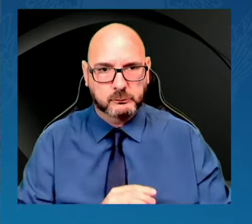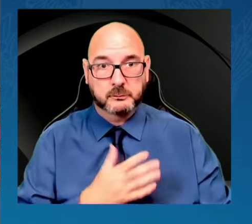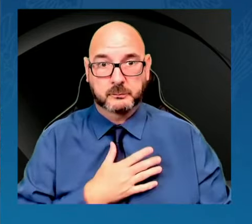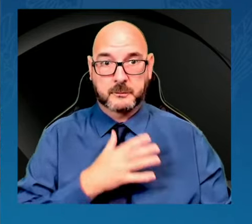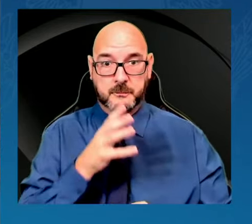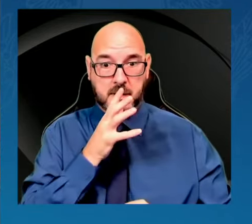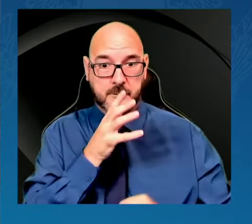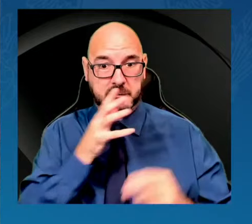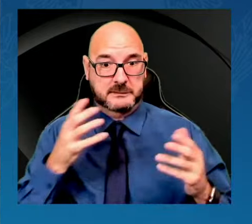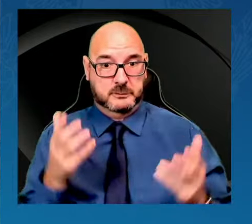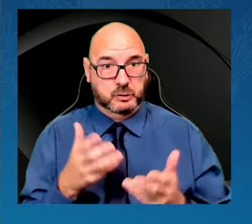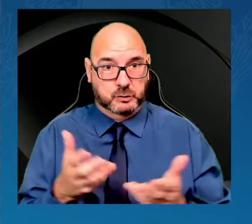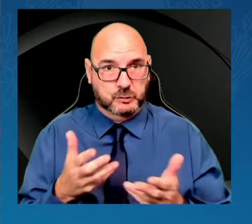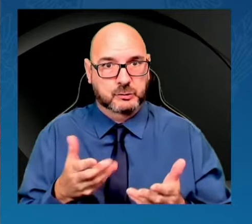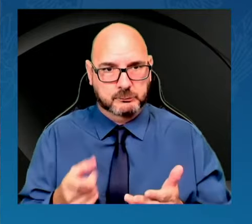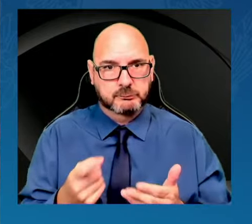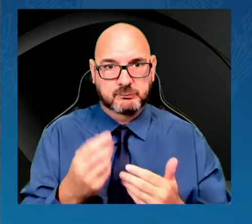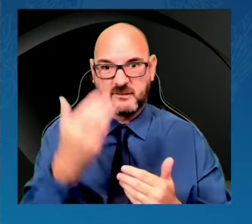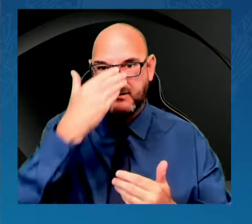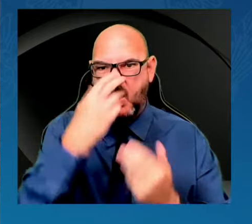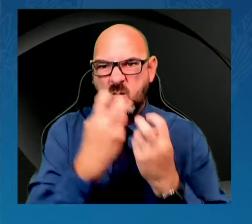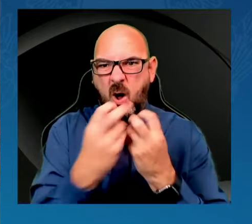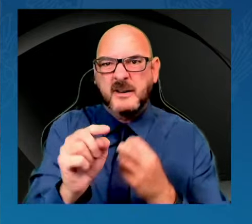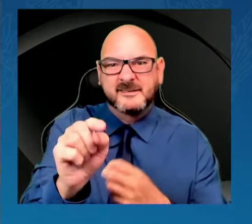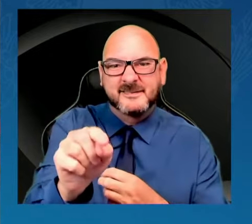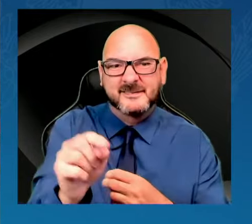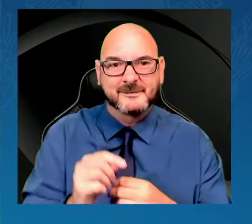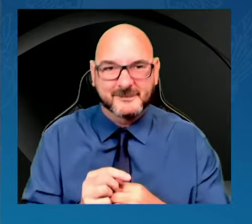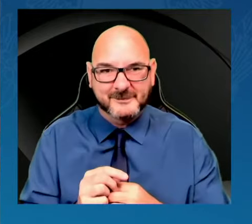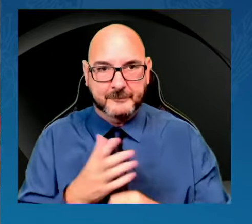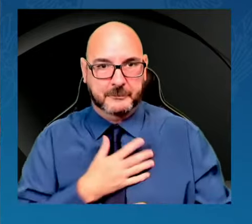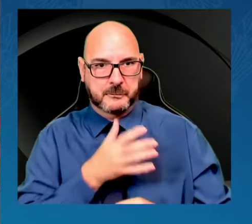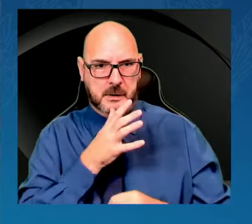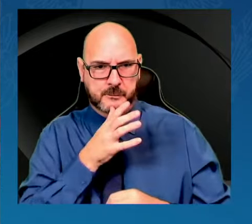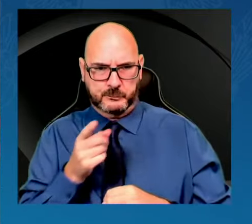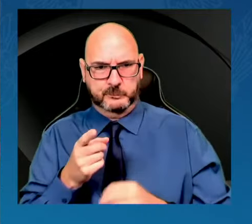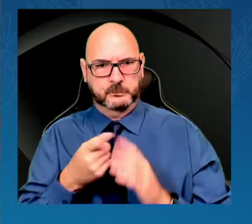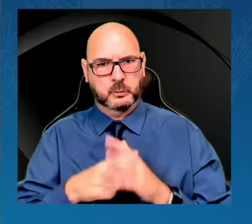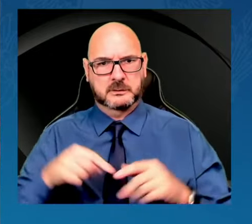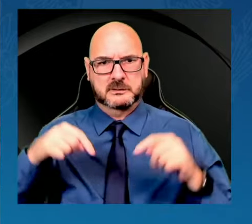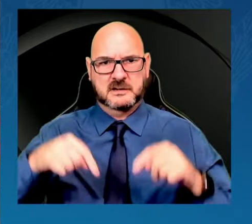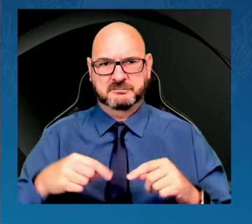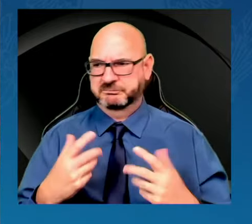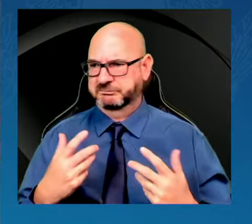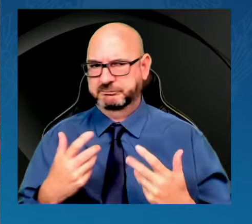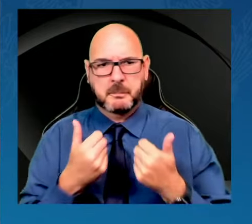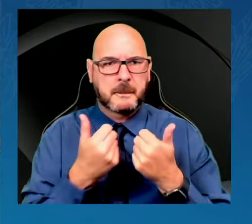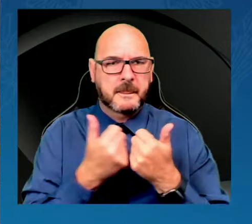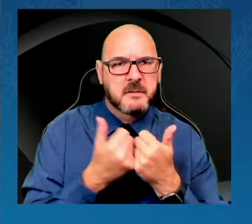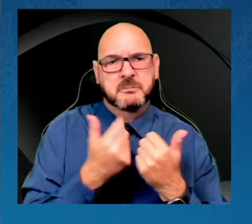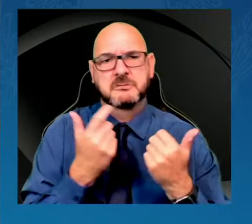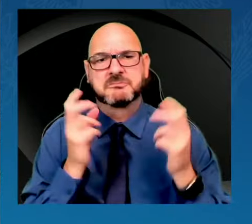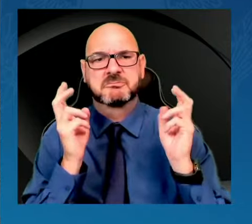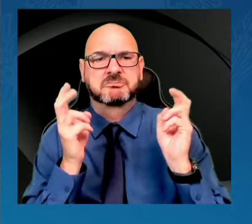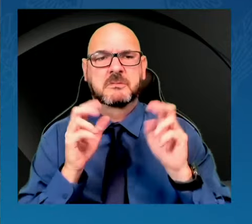I don't think she ever thought when I started doing this random little sport called climbing that I would be here meeting Madame Vice president.